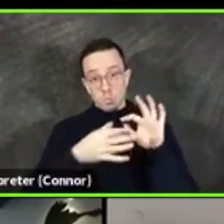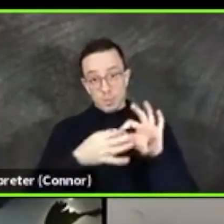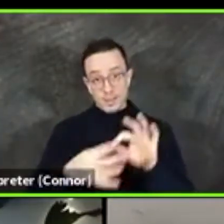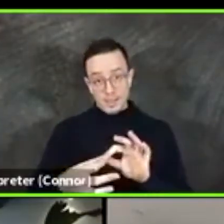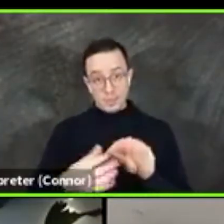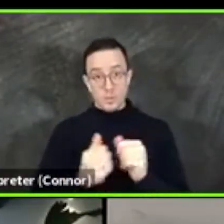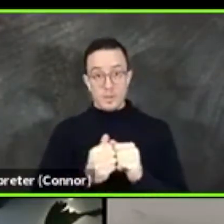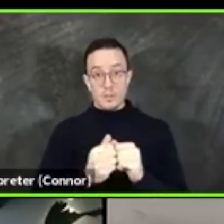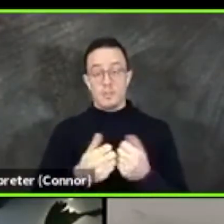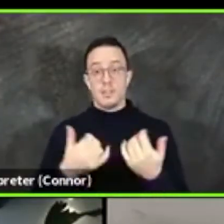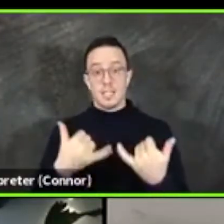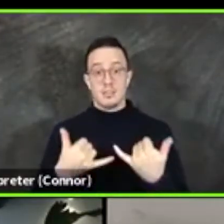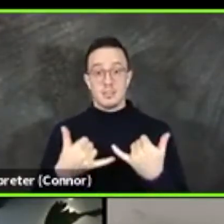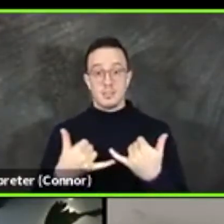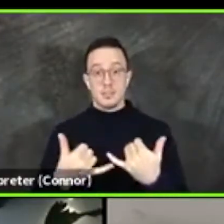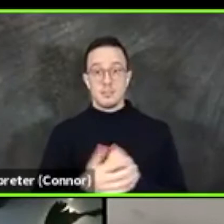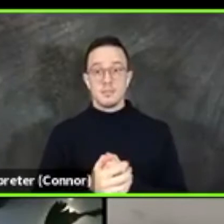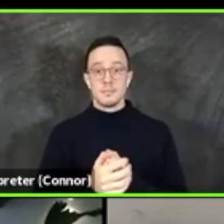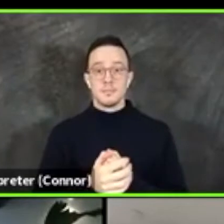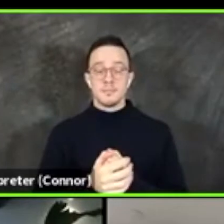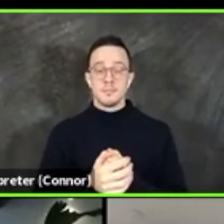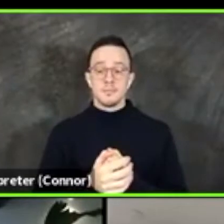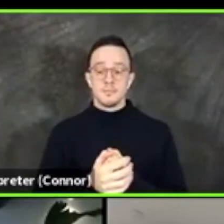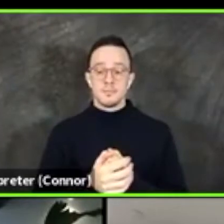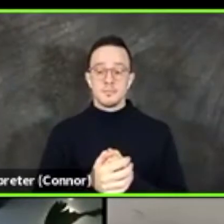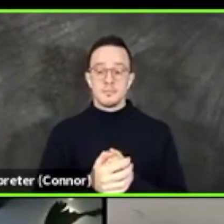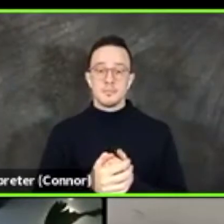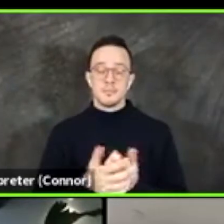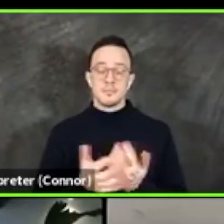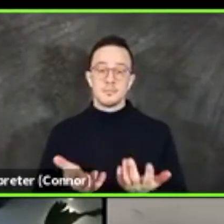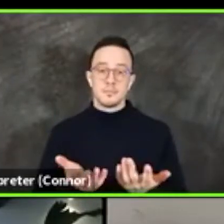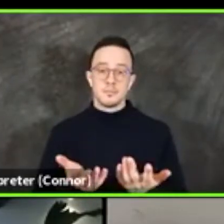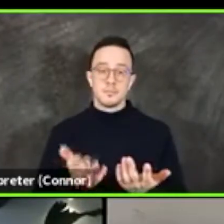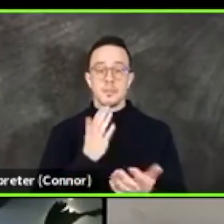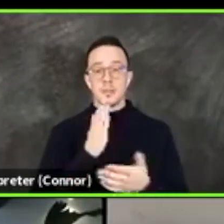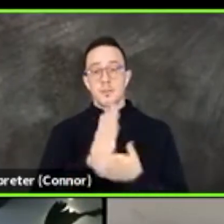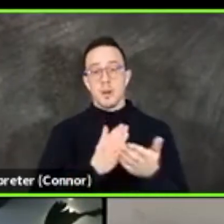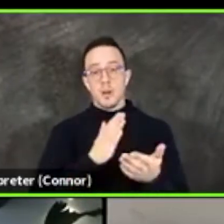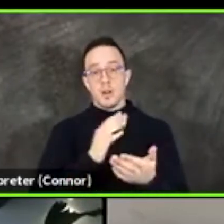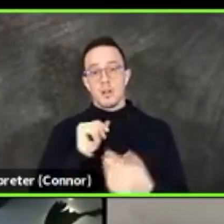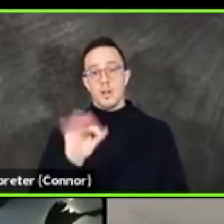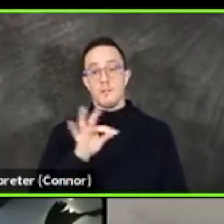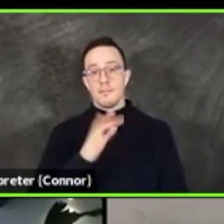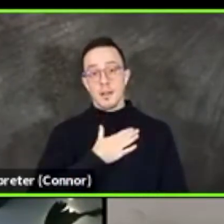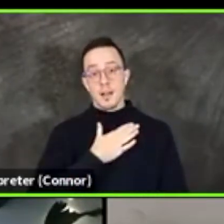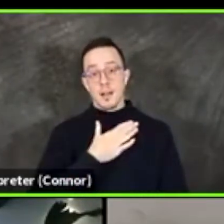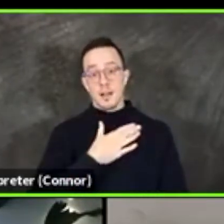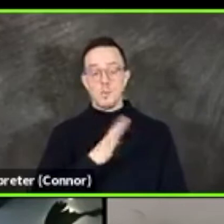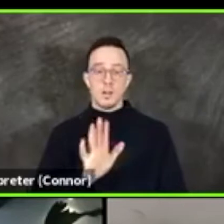MY OWN -- PART OF THE WAY THAT I TRY TO RESIST